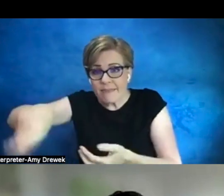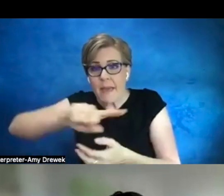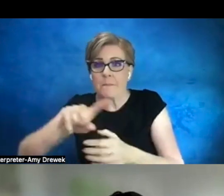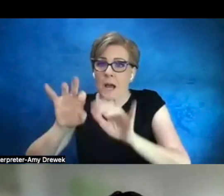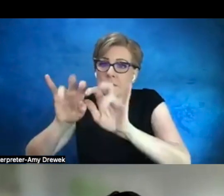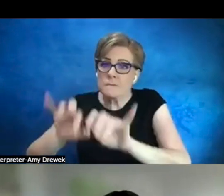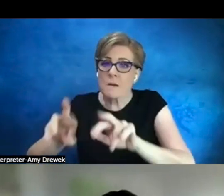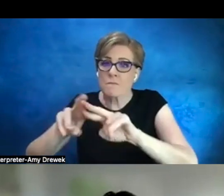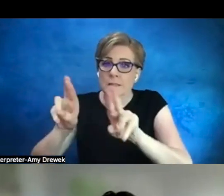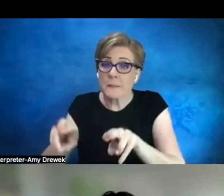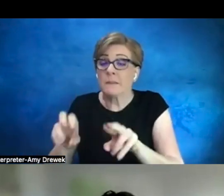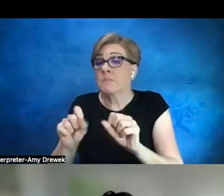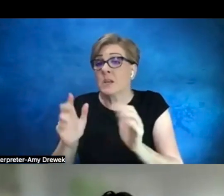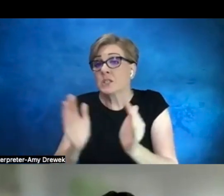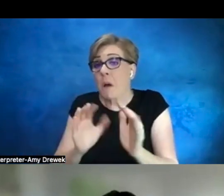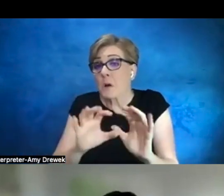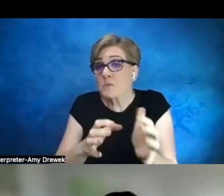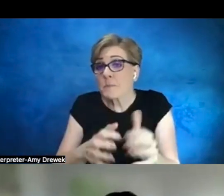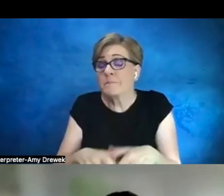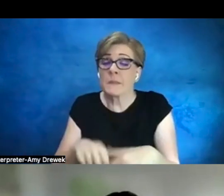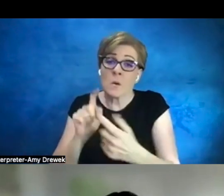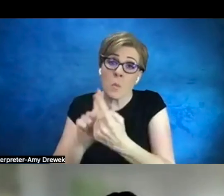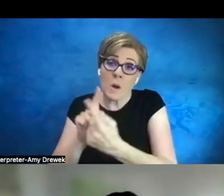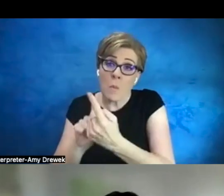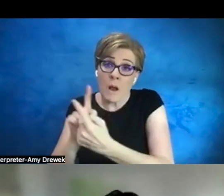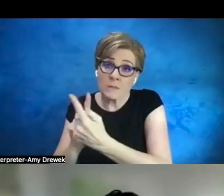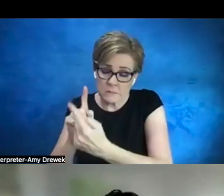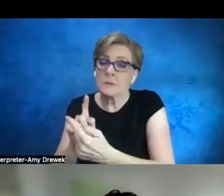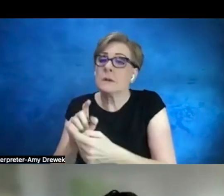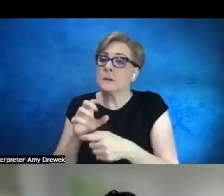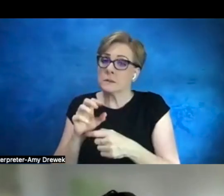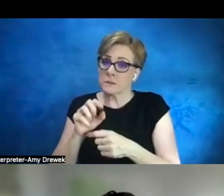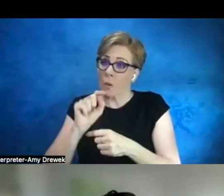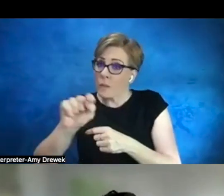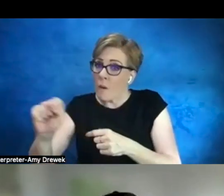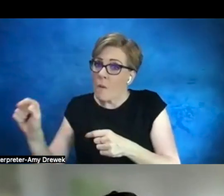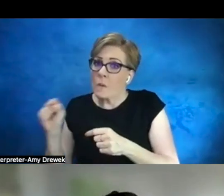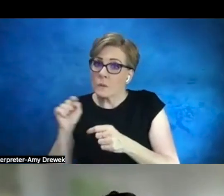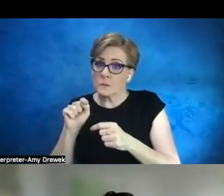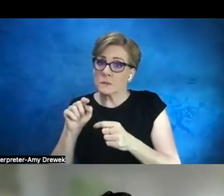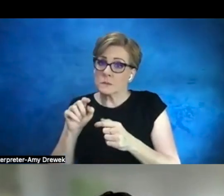small groups or one on ones just to learn what a resume can and should look like.